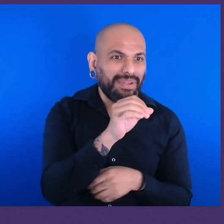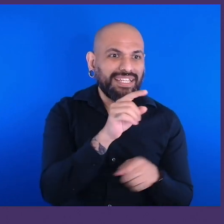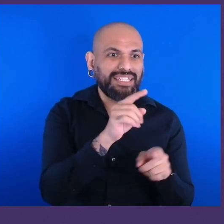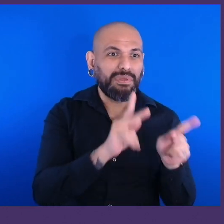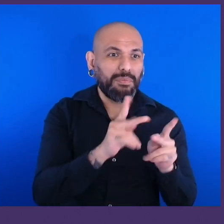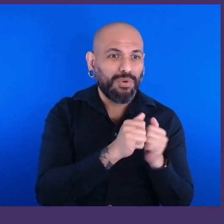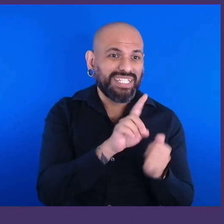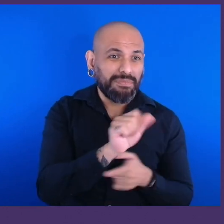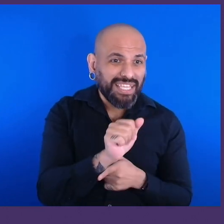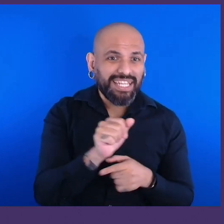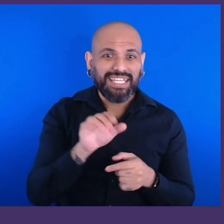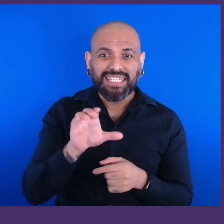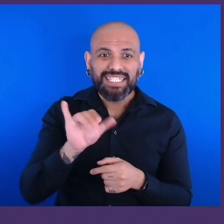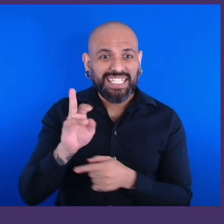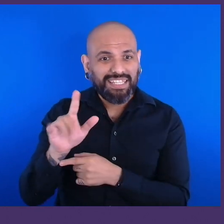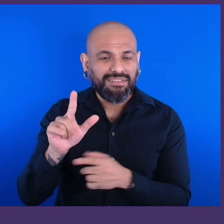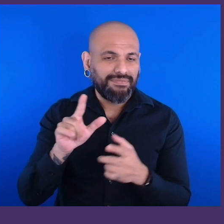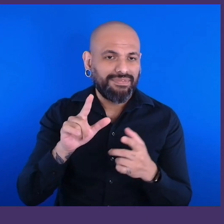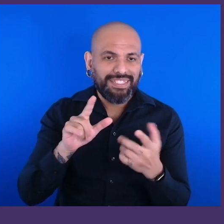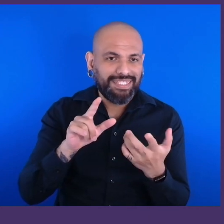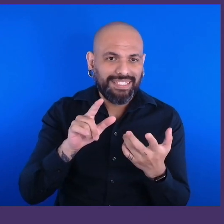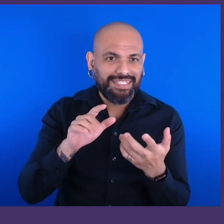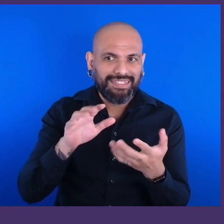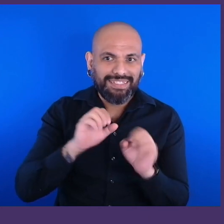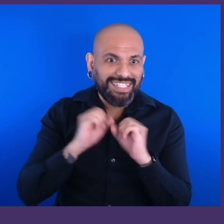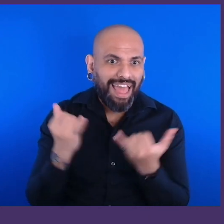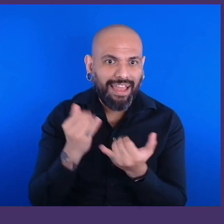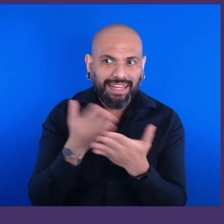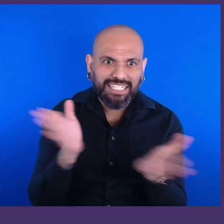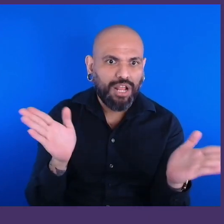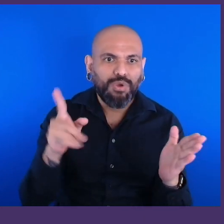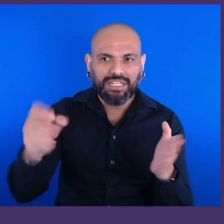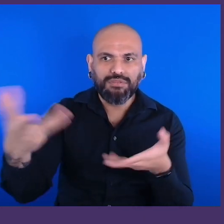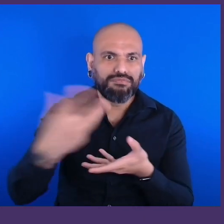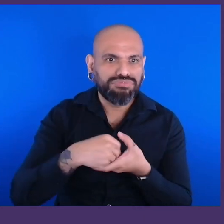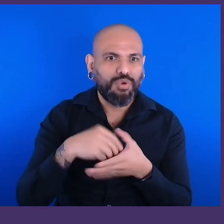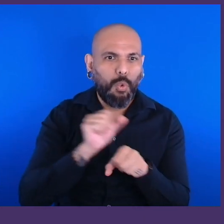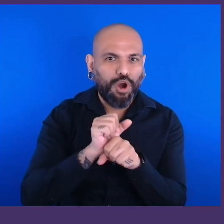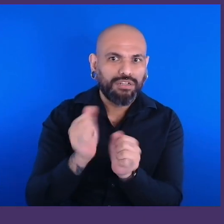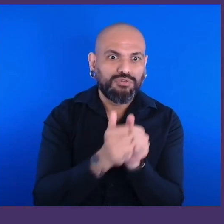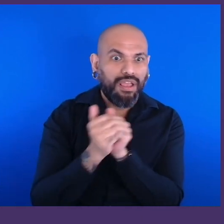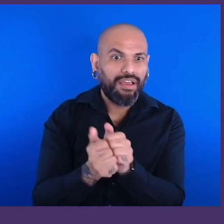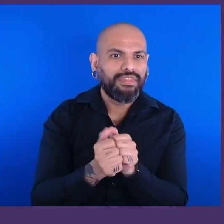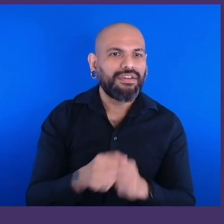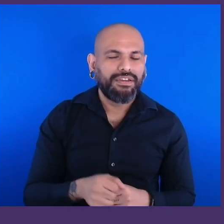to work together. And for example, for companies, I think that's something